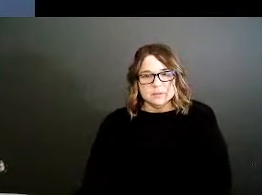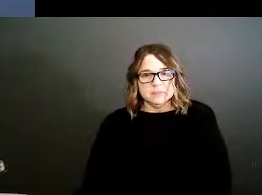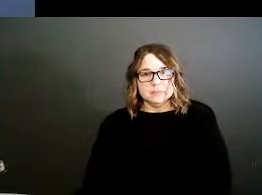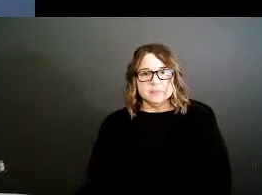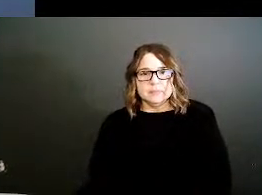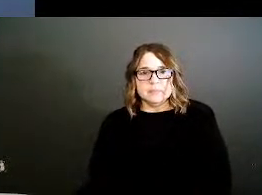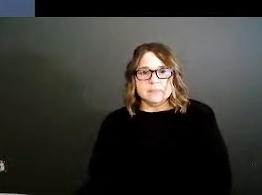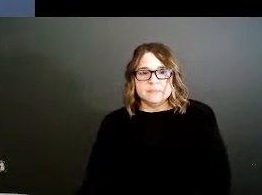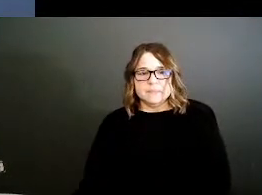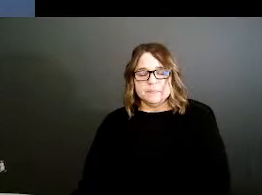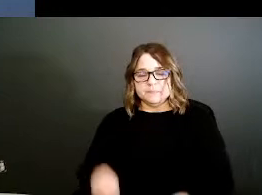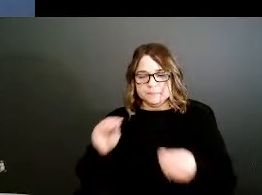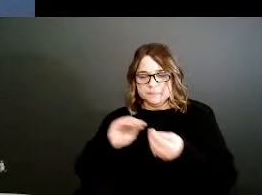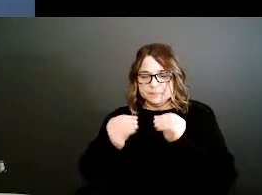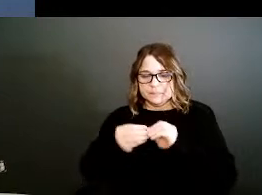≫ HELLO. THIS IS DAVE BICKING, WARD 8.